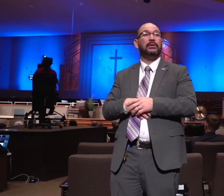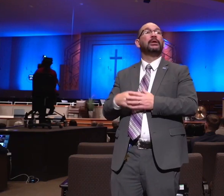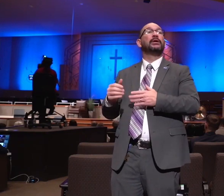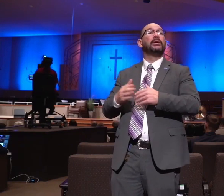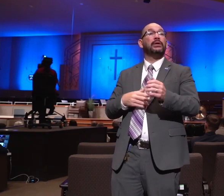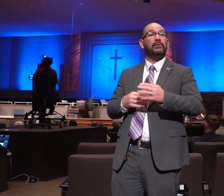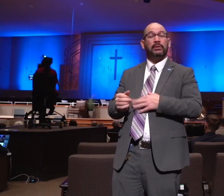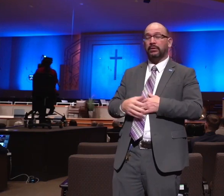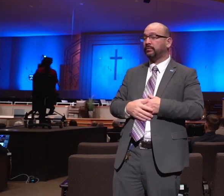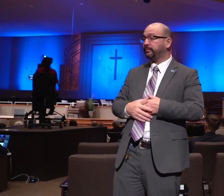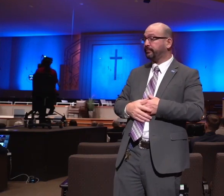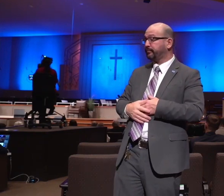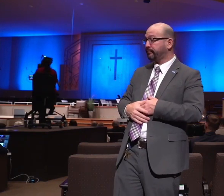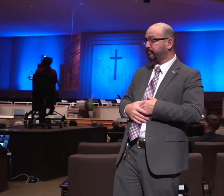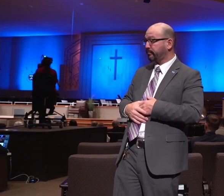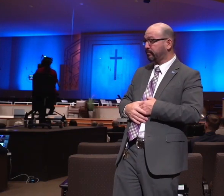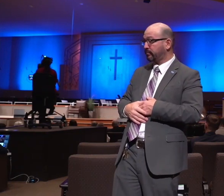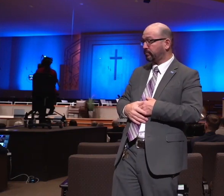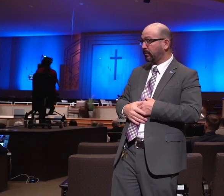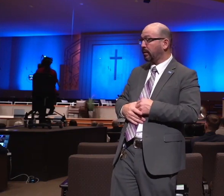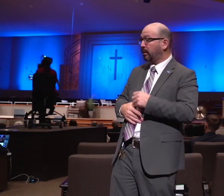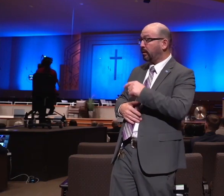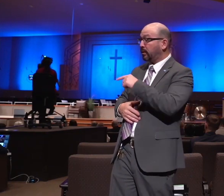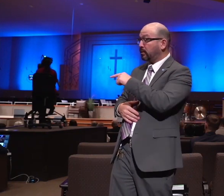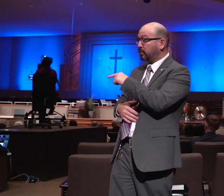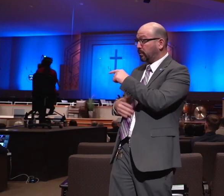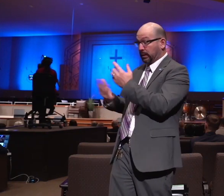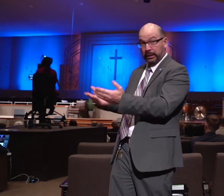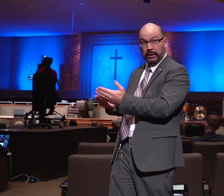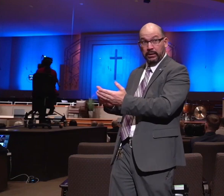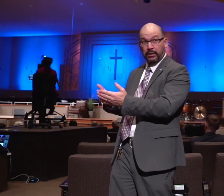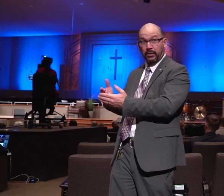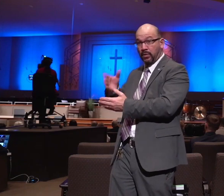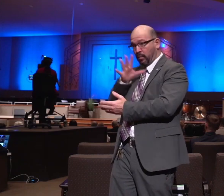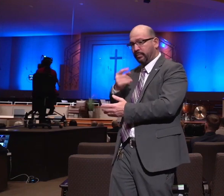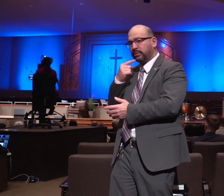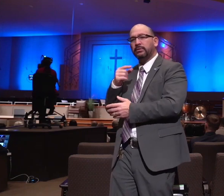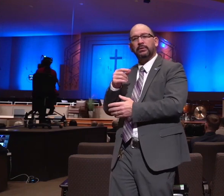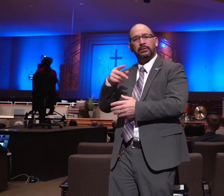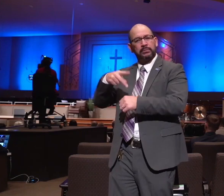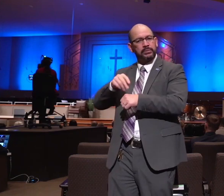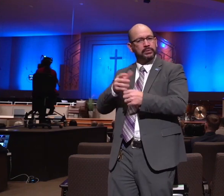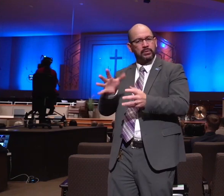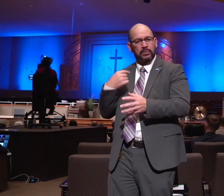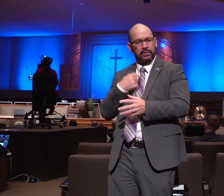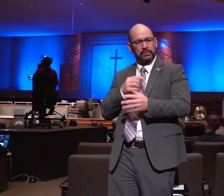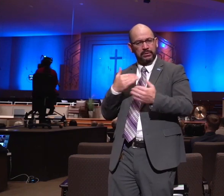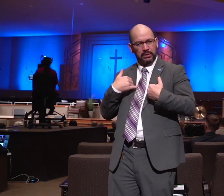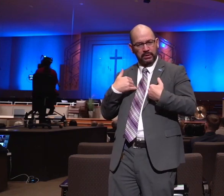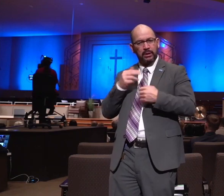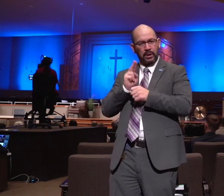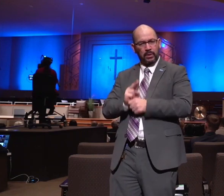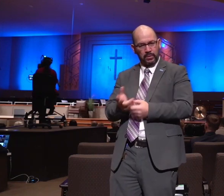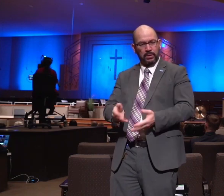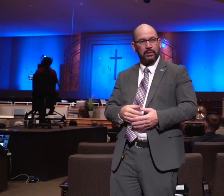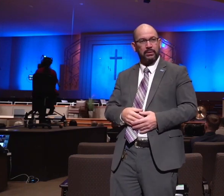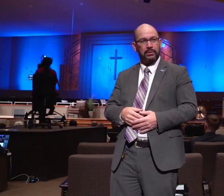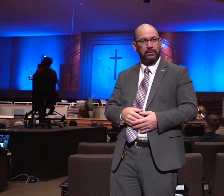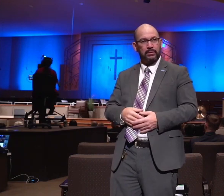Brother Chappell prefers we don't wear that and Katie says oh okay